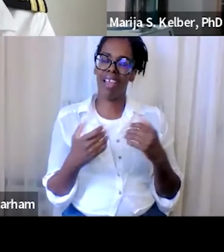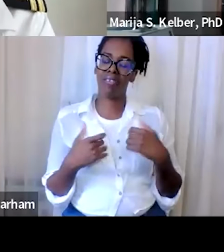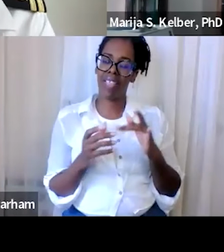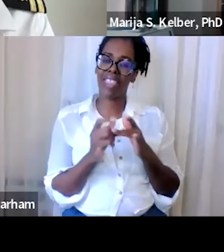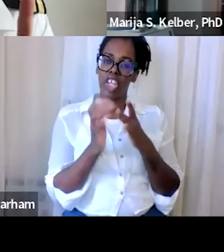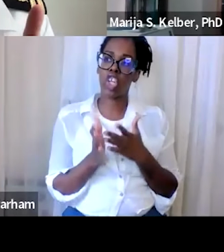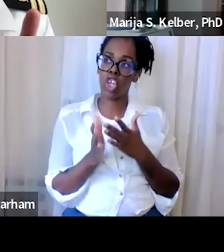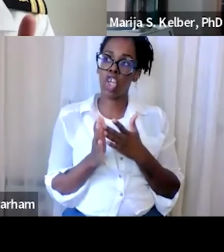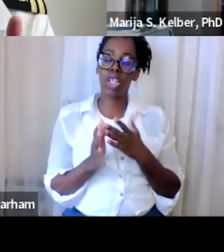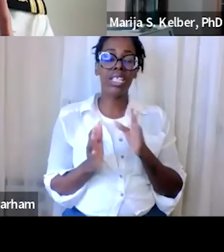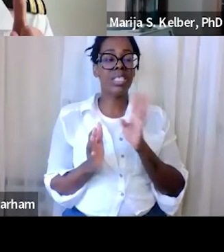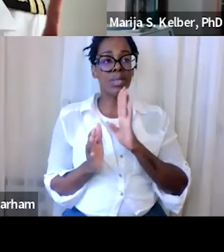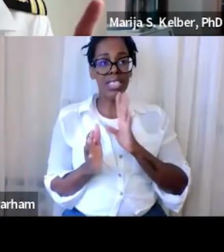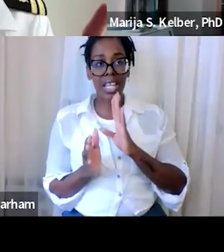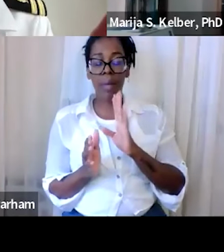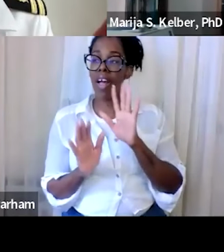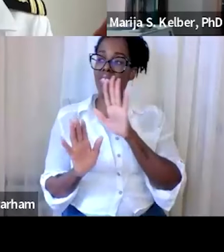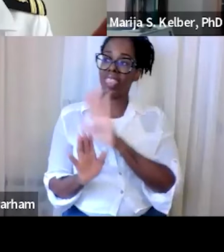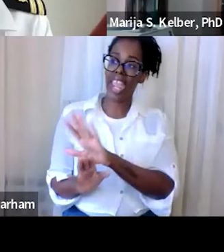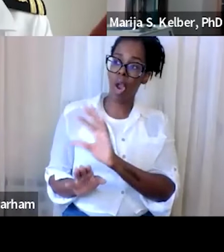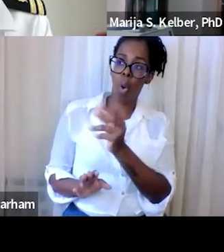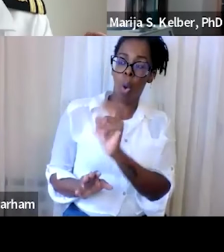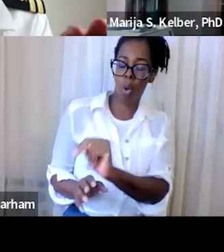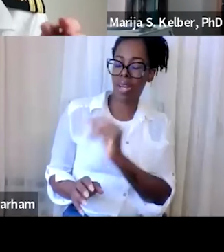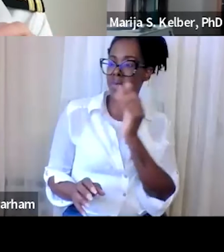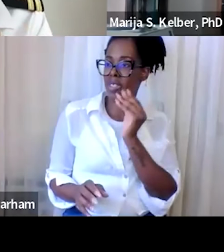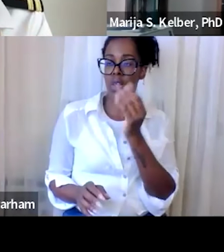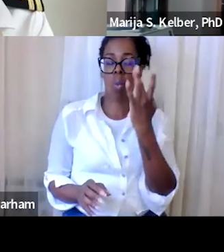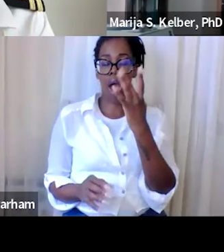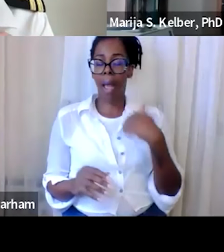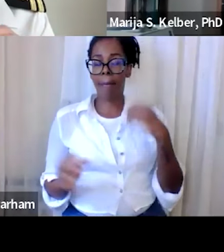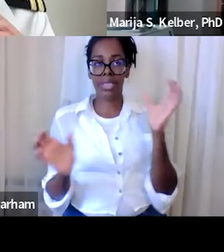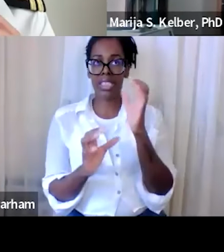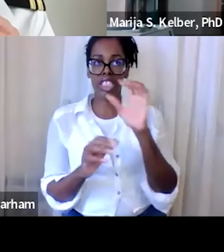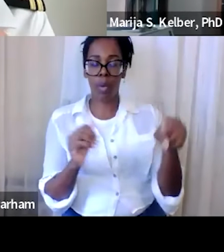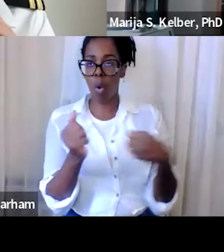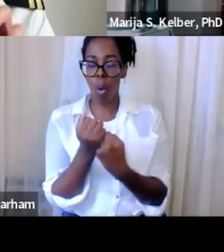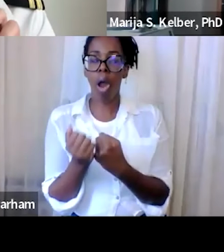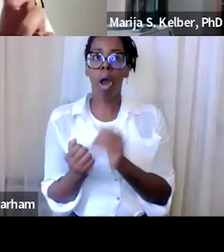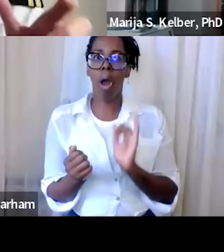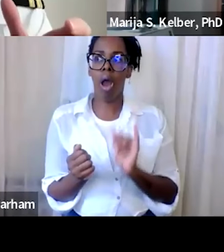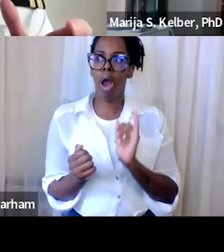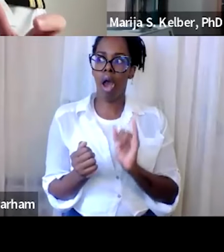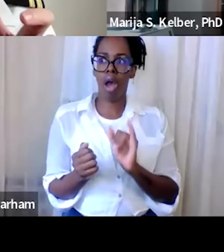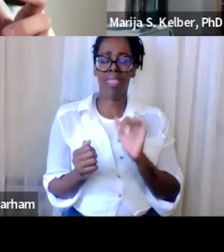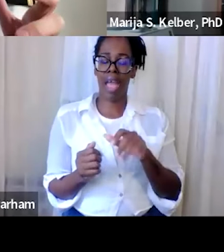and speak openly about their own experience and the reasons why they're seeking support carries so much weight and makes so much cultural change